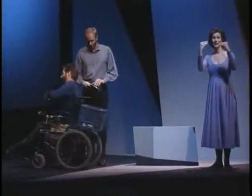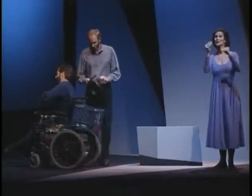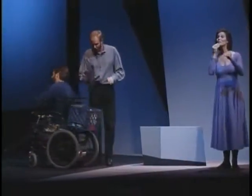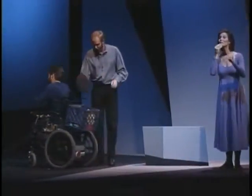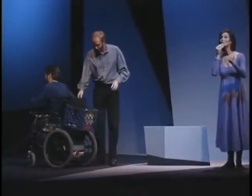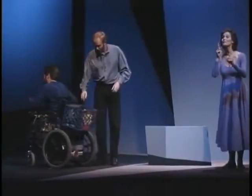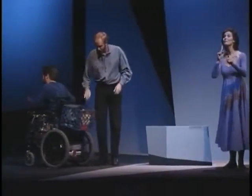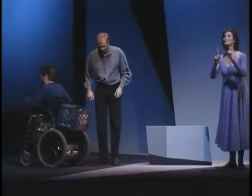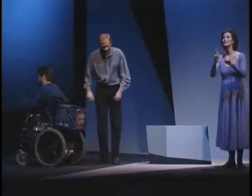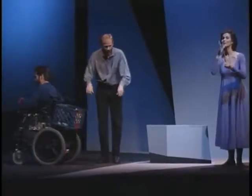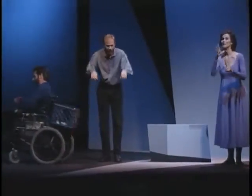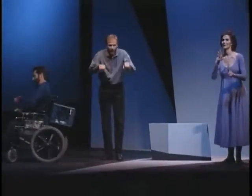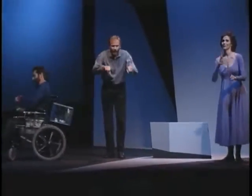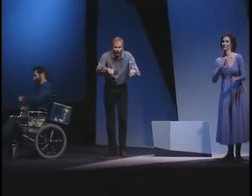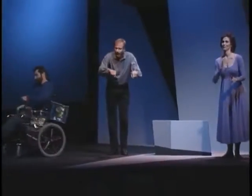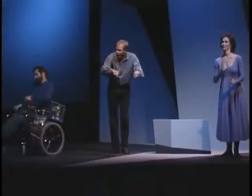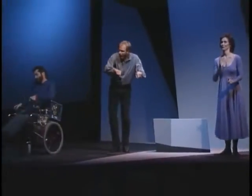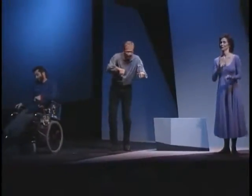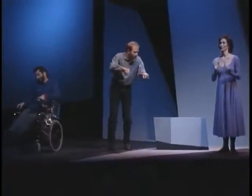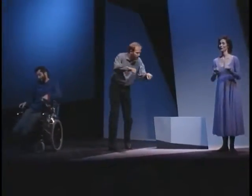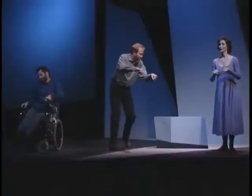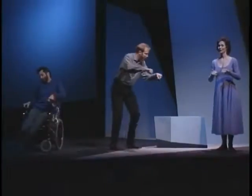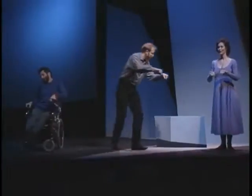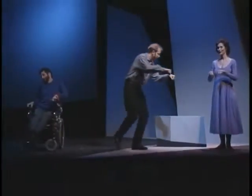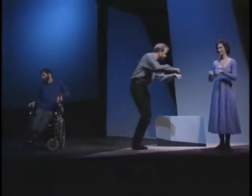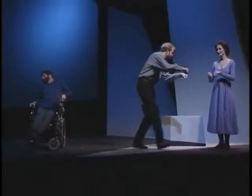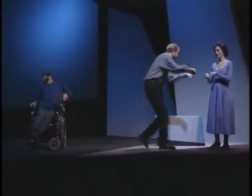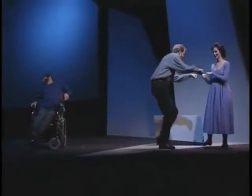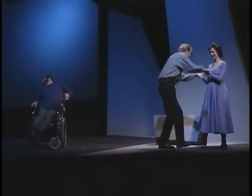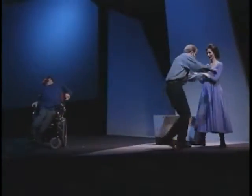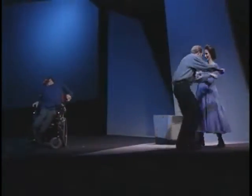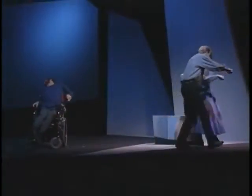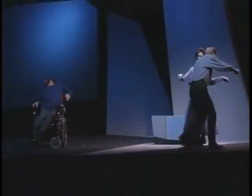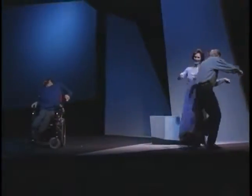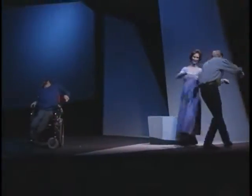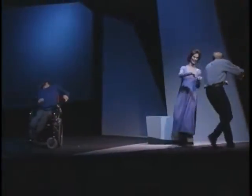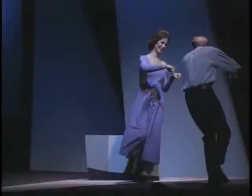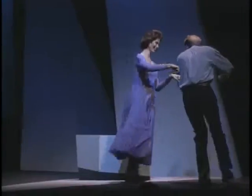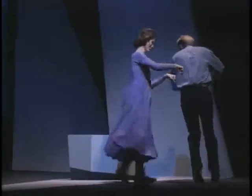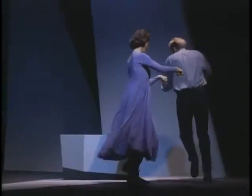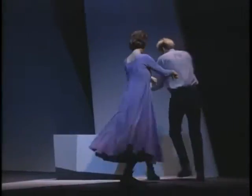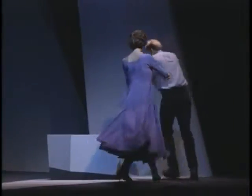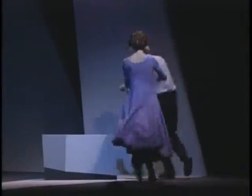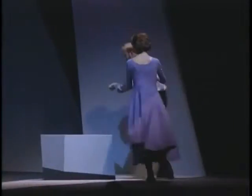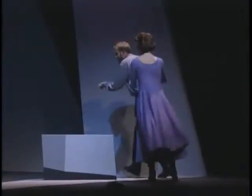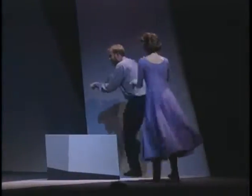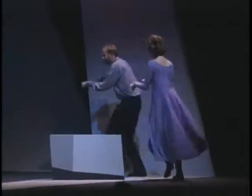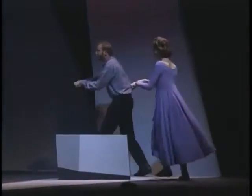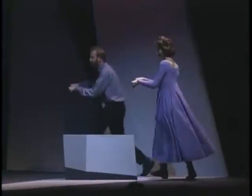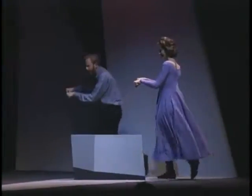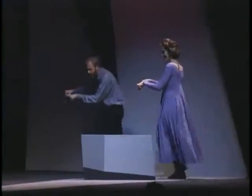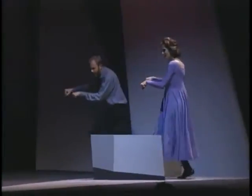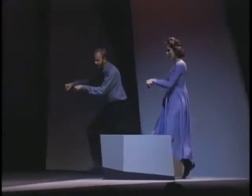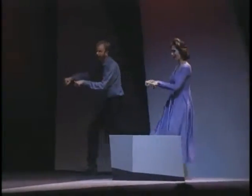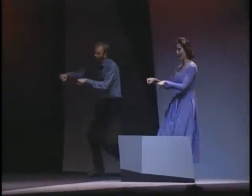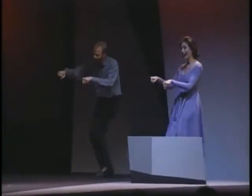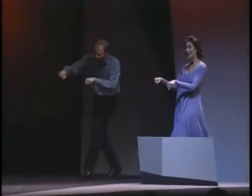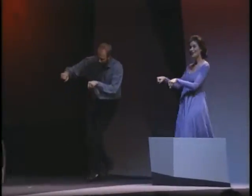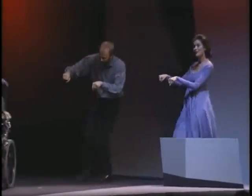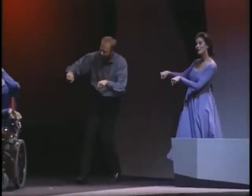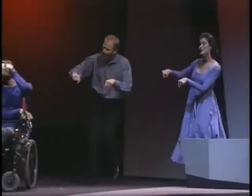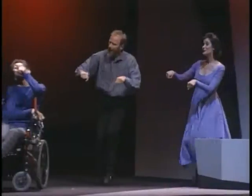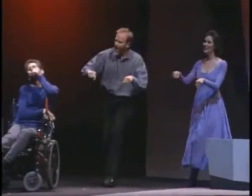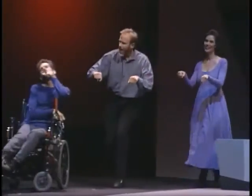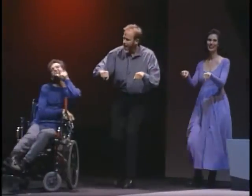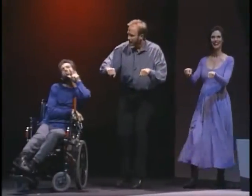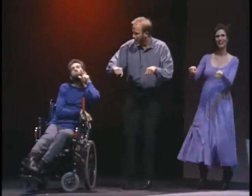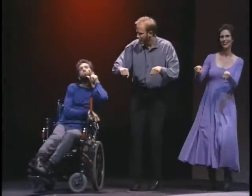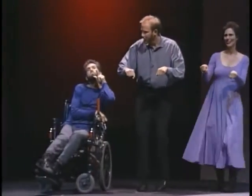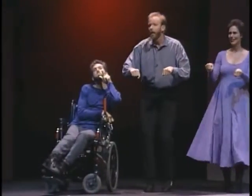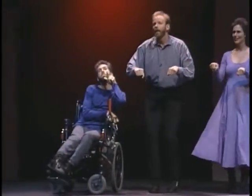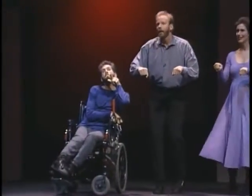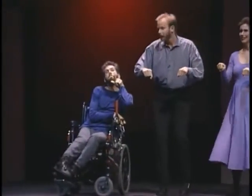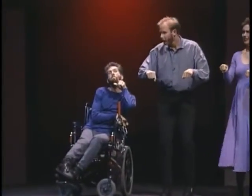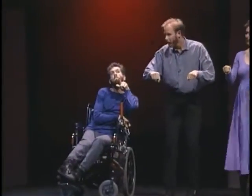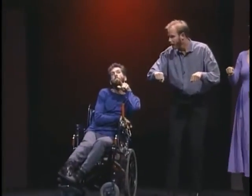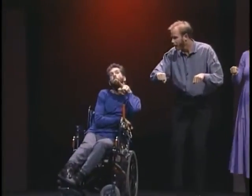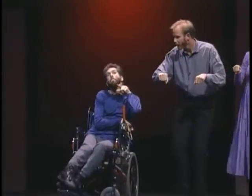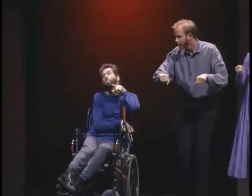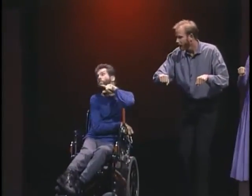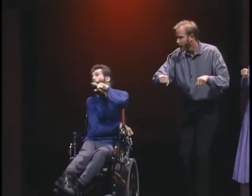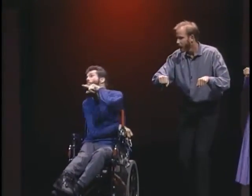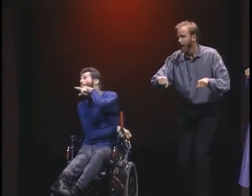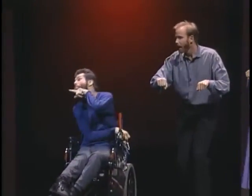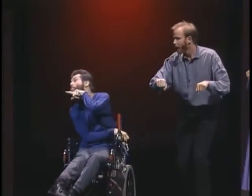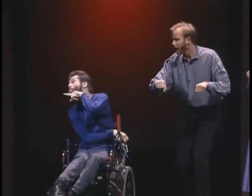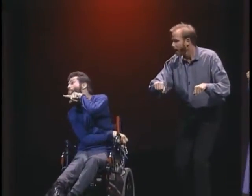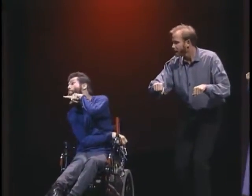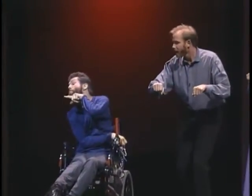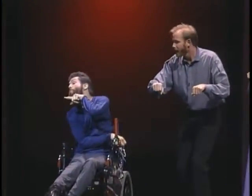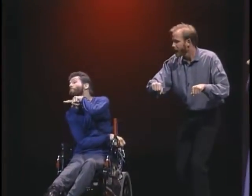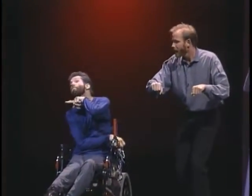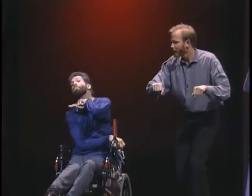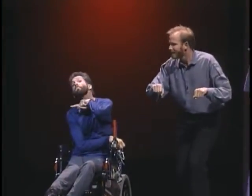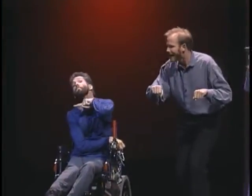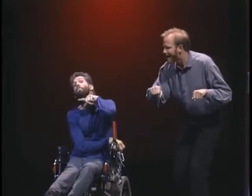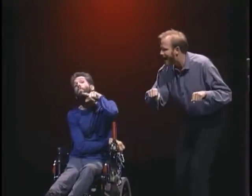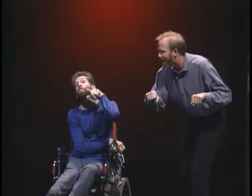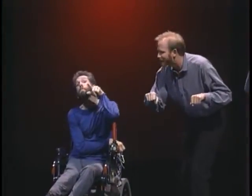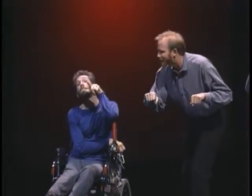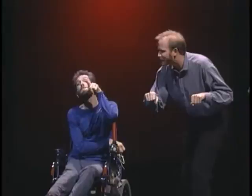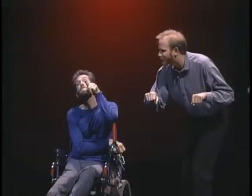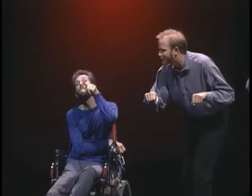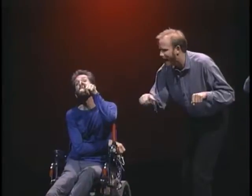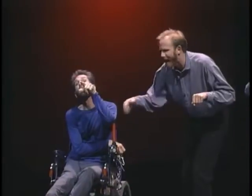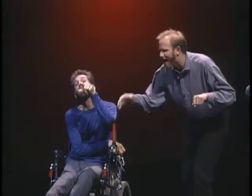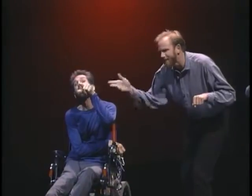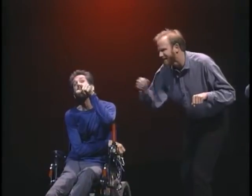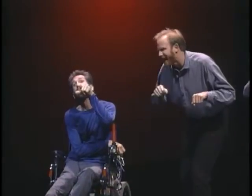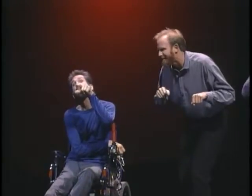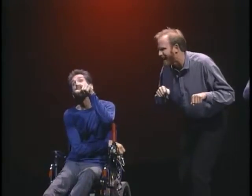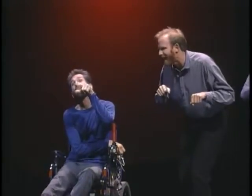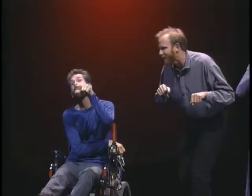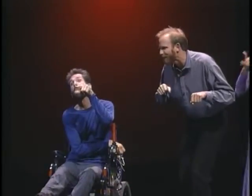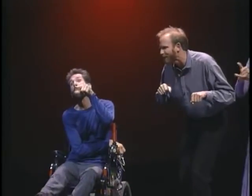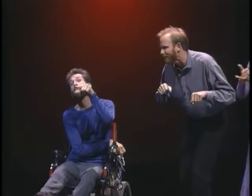store can I help you I'd be glad to help you